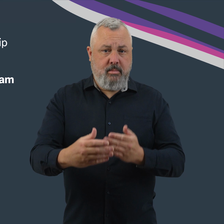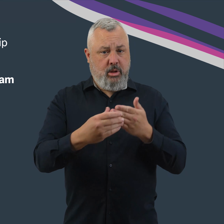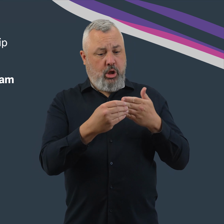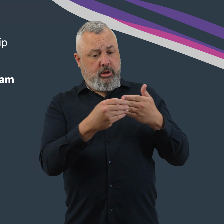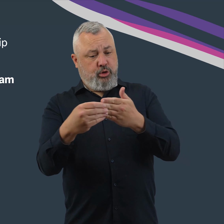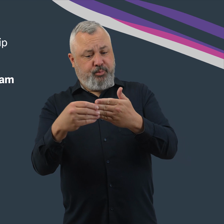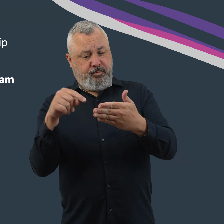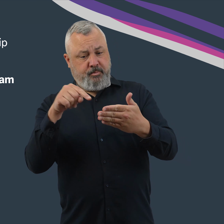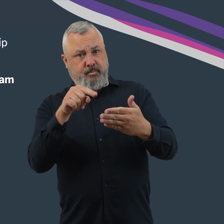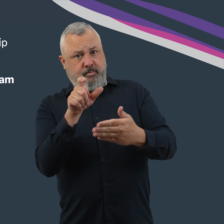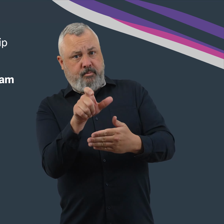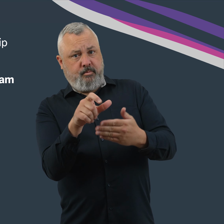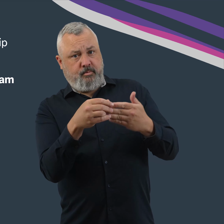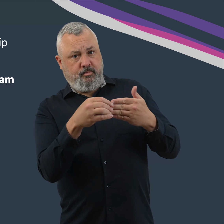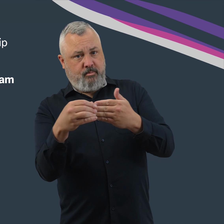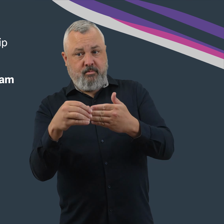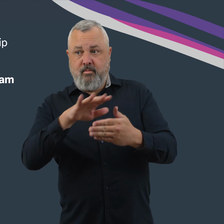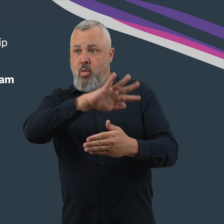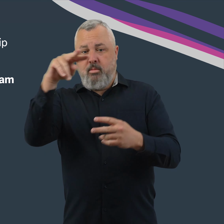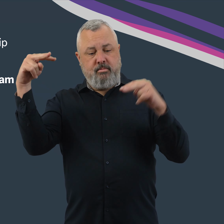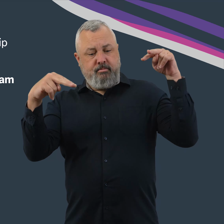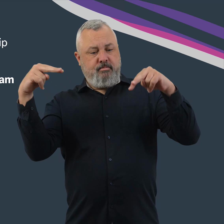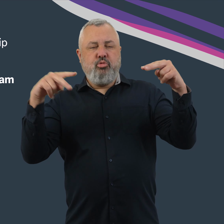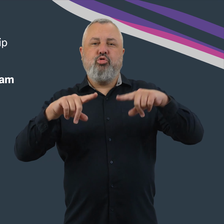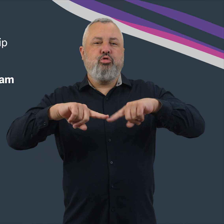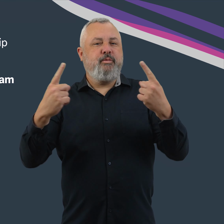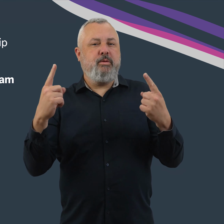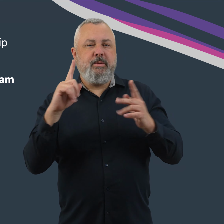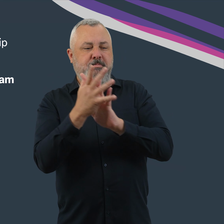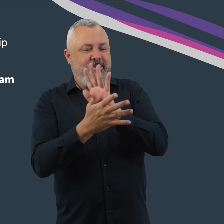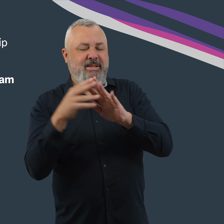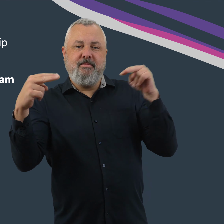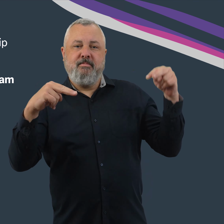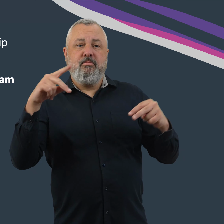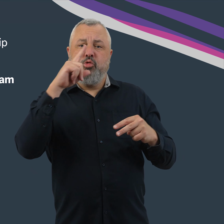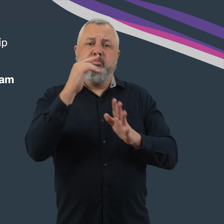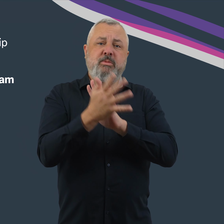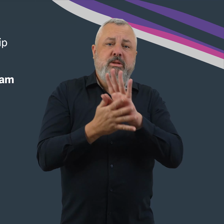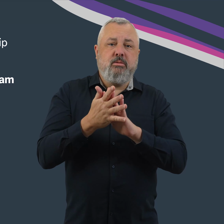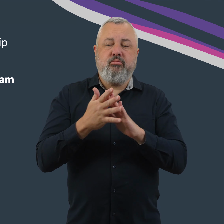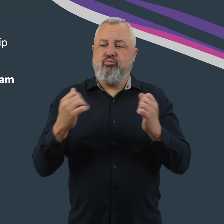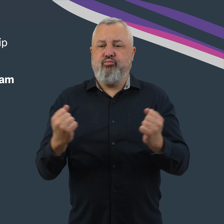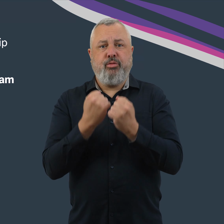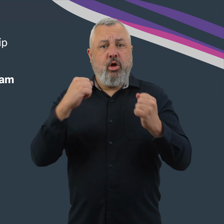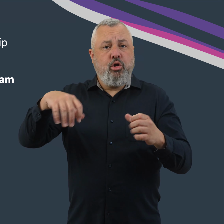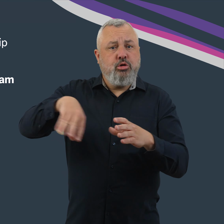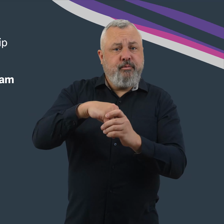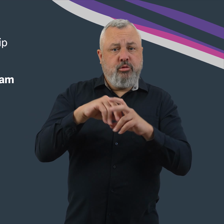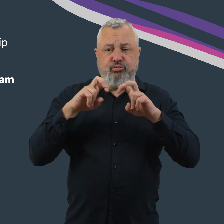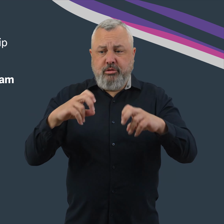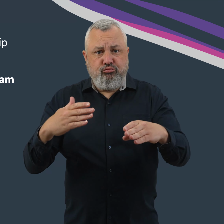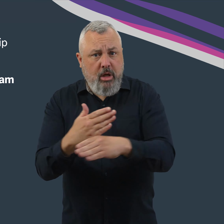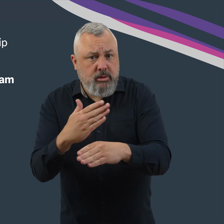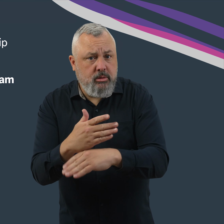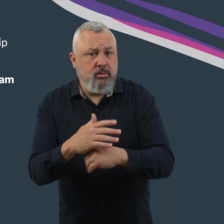Leadership can look different for everyone. It may mean showing excellence in inclusive research practice,